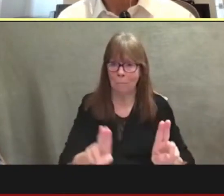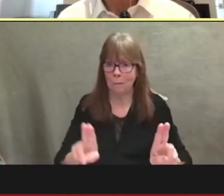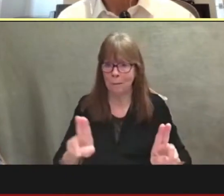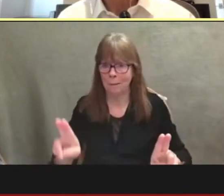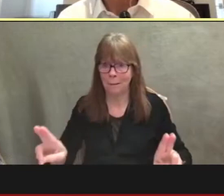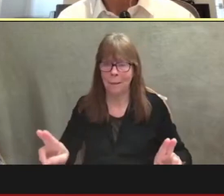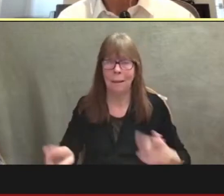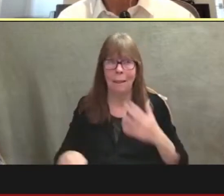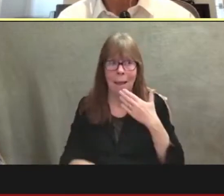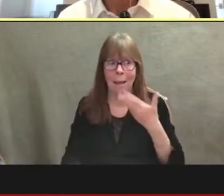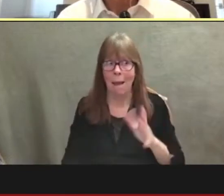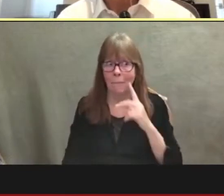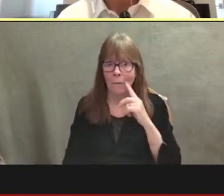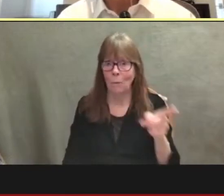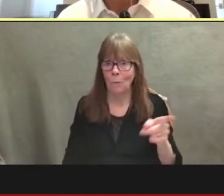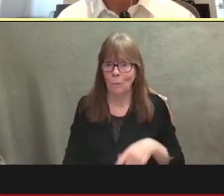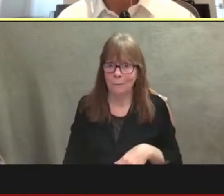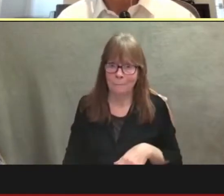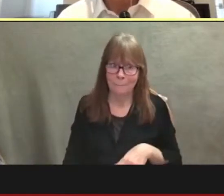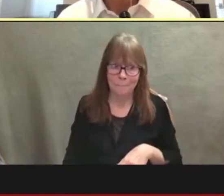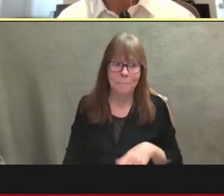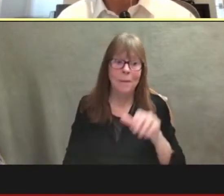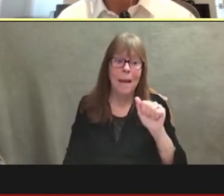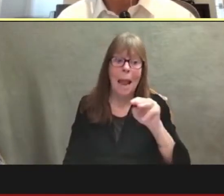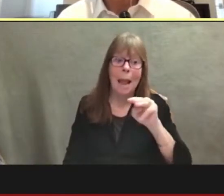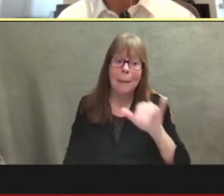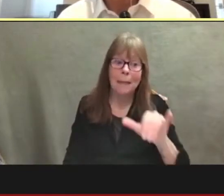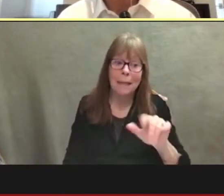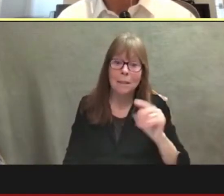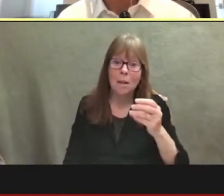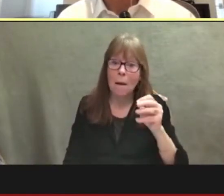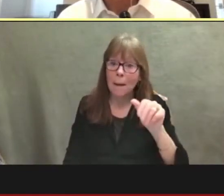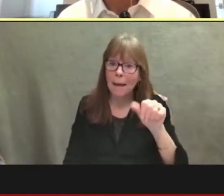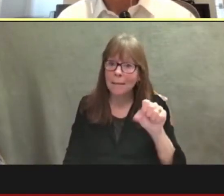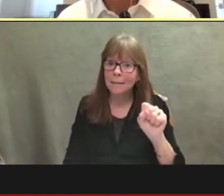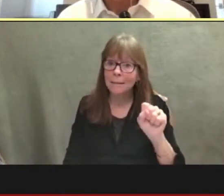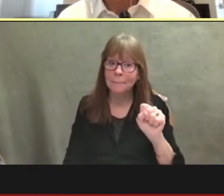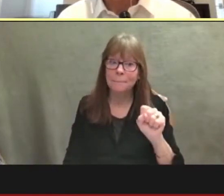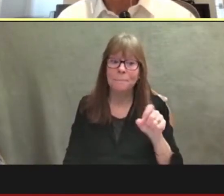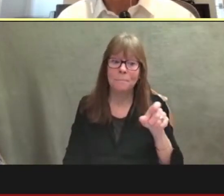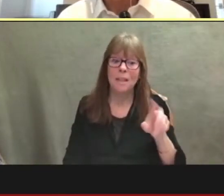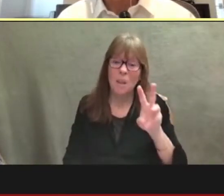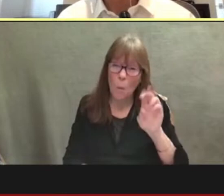Thank God for you. Amy Thomas for our web and media.